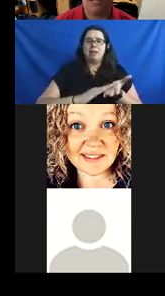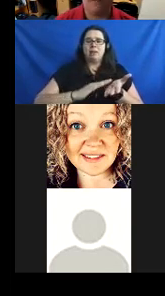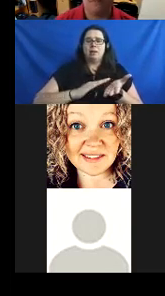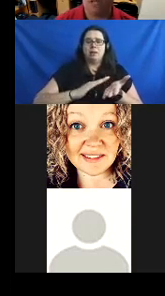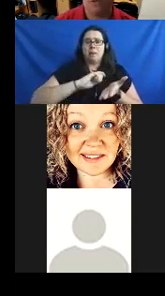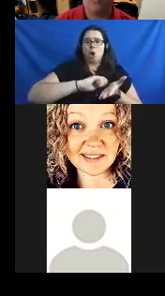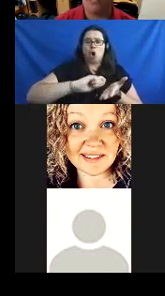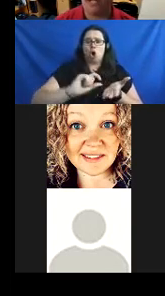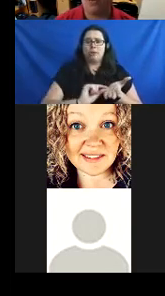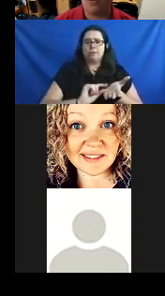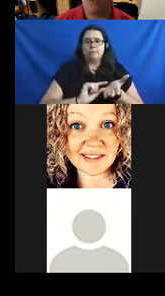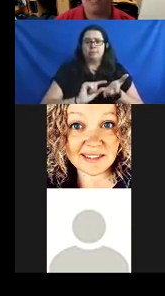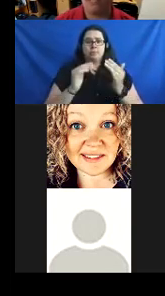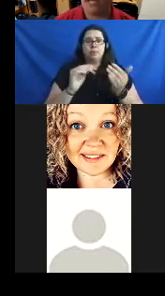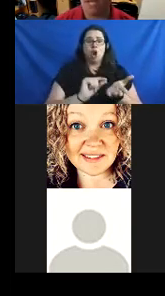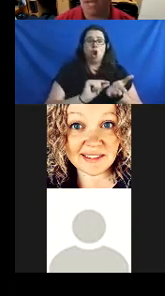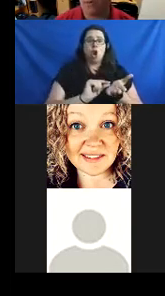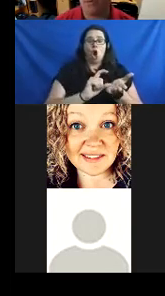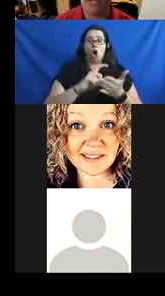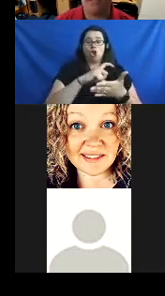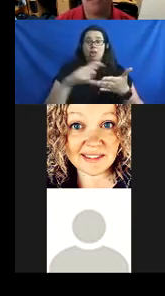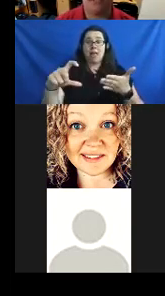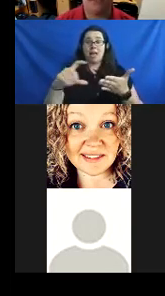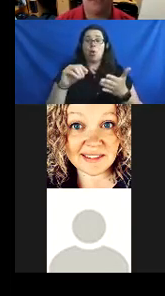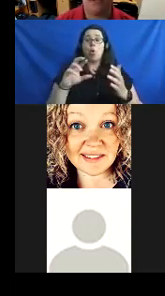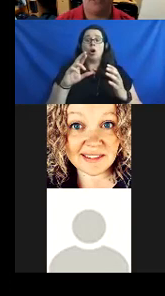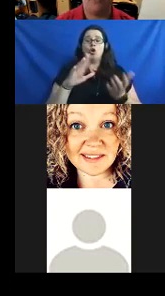LARGE LINED OR RAISE LINED PAPER, THAT IS ANOTHER USEFUL